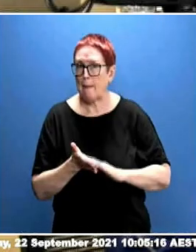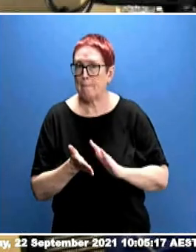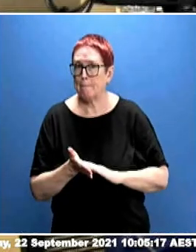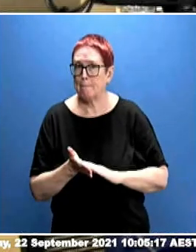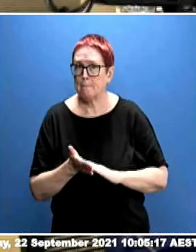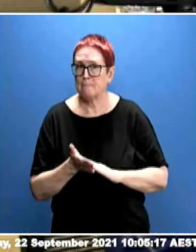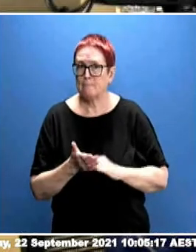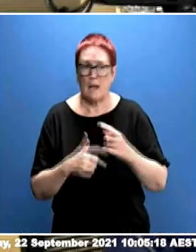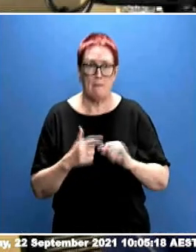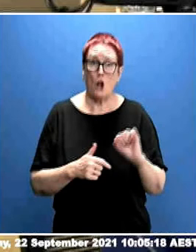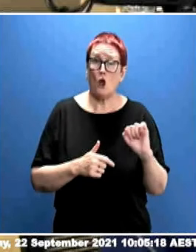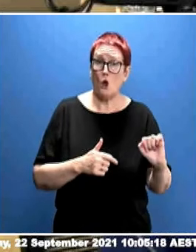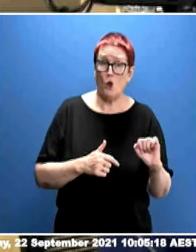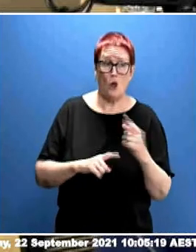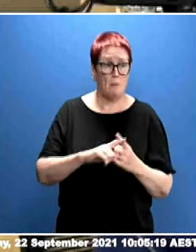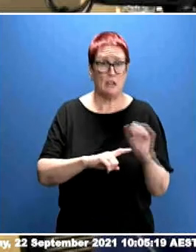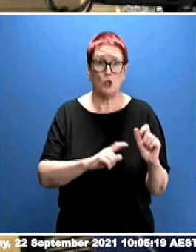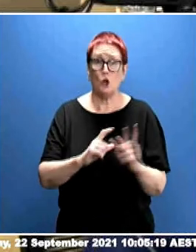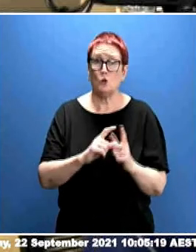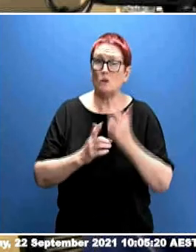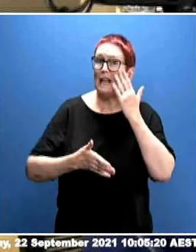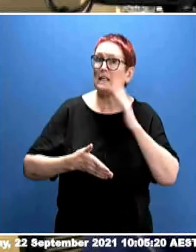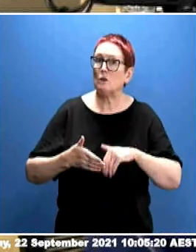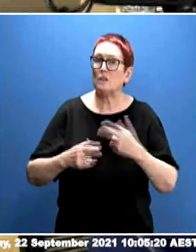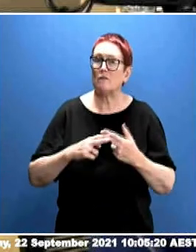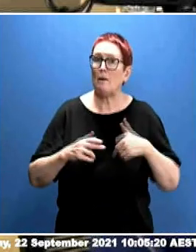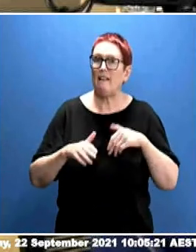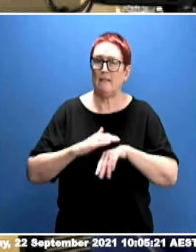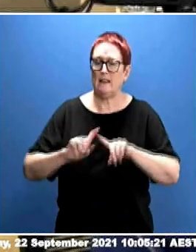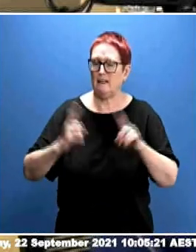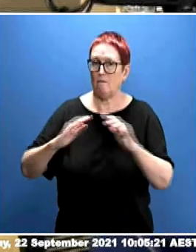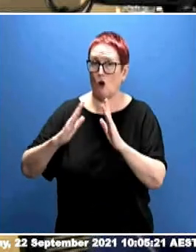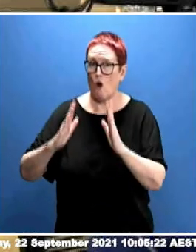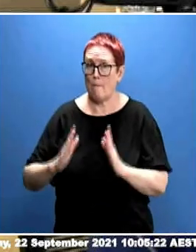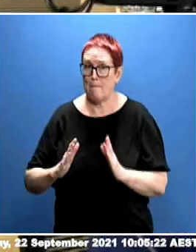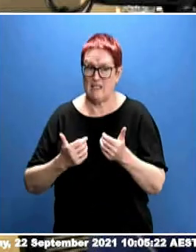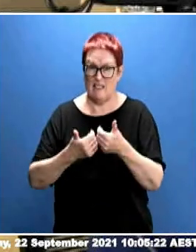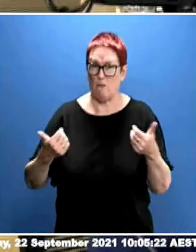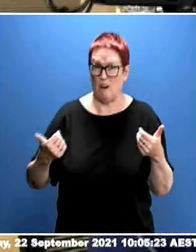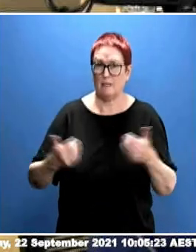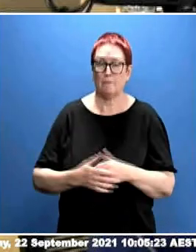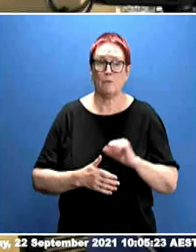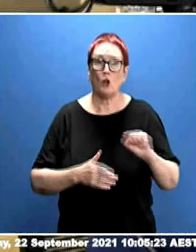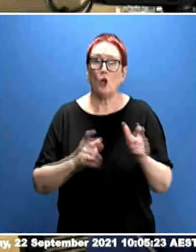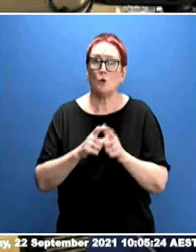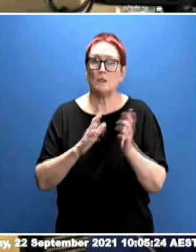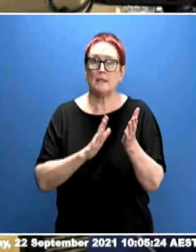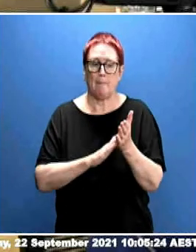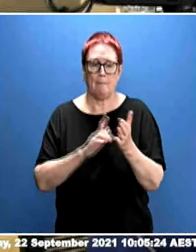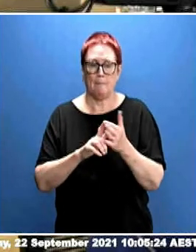in relation to her and her daughter's experiences of out-of-home care and particularly her daughter "Megan" as a First Nations child